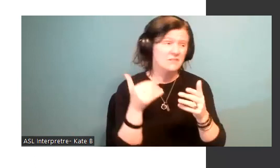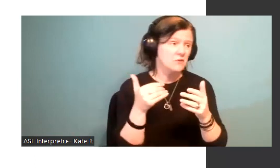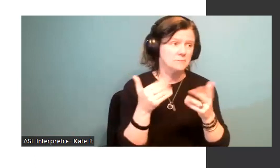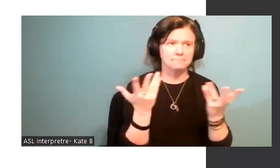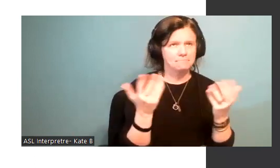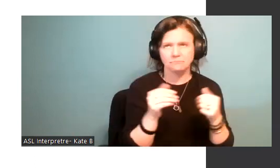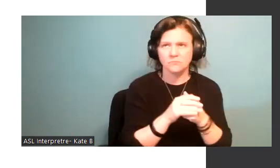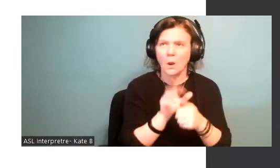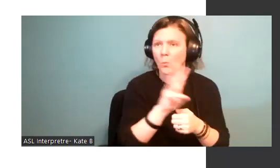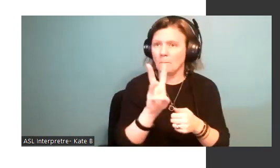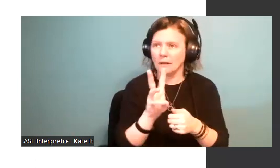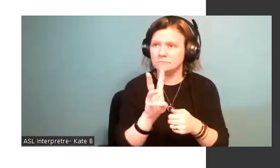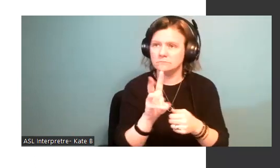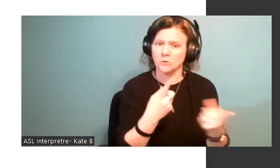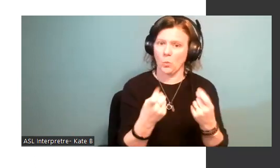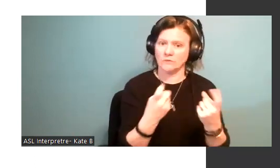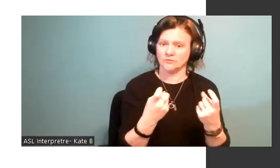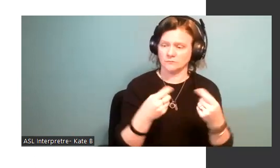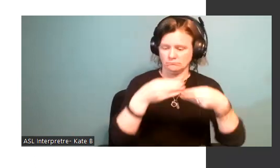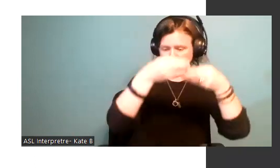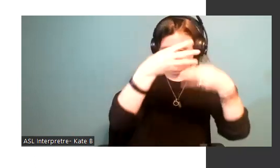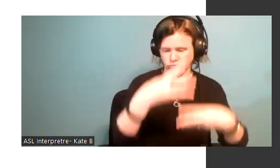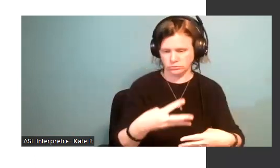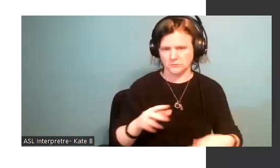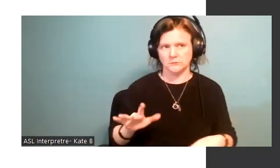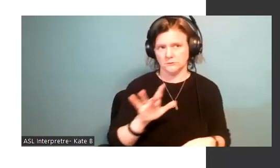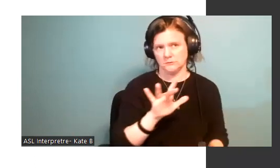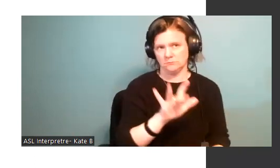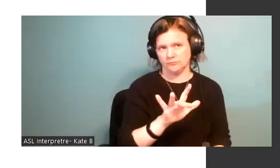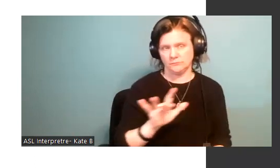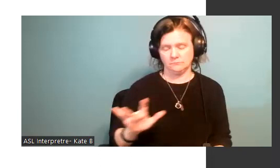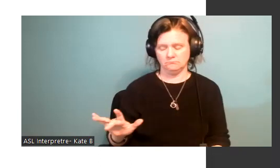to announce whether a section, say an accordion is